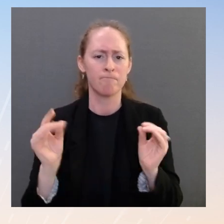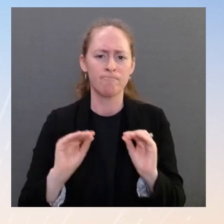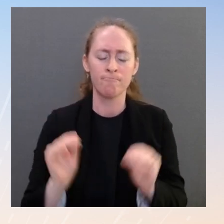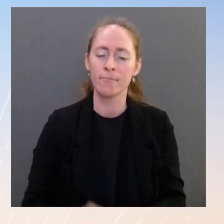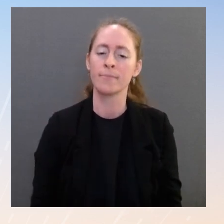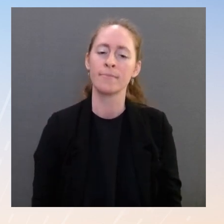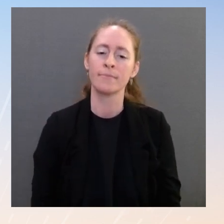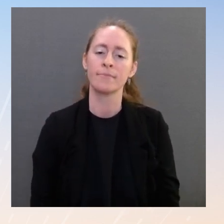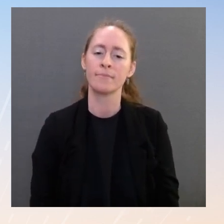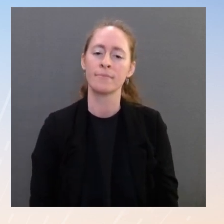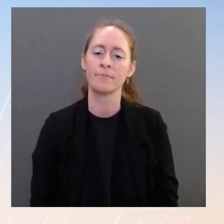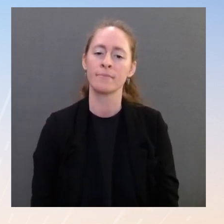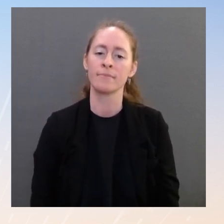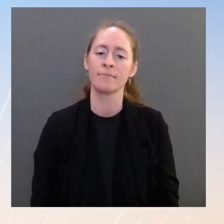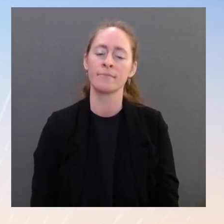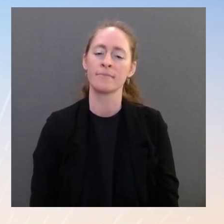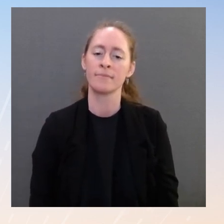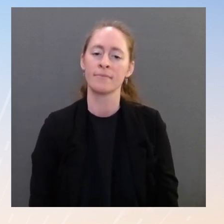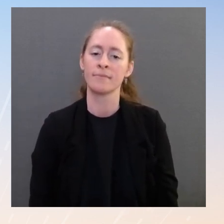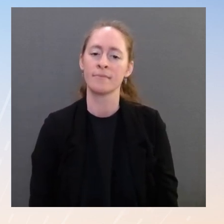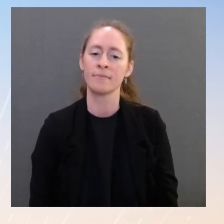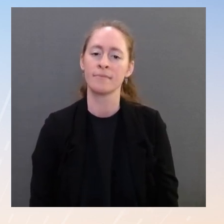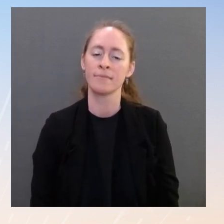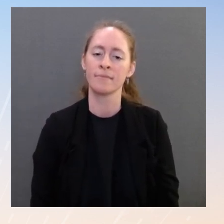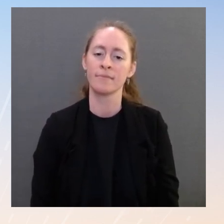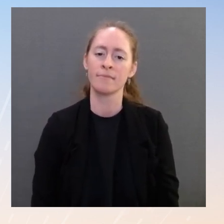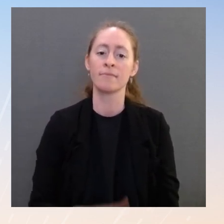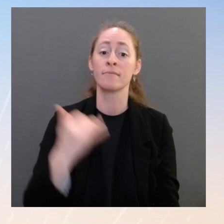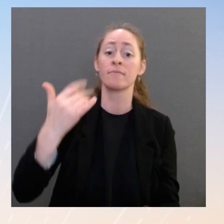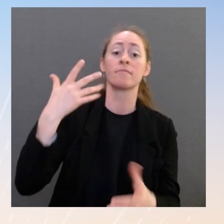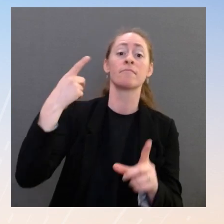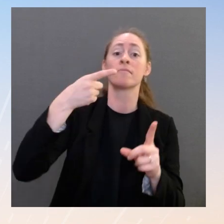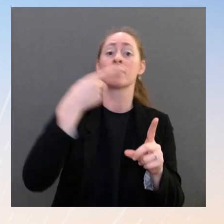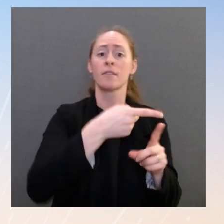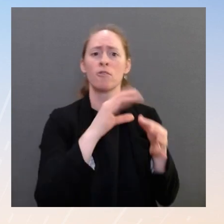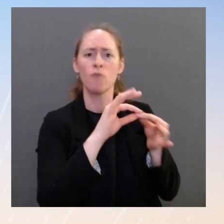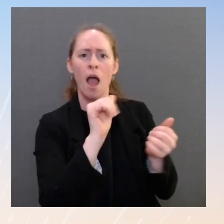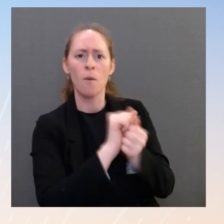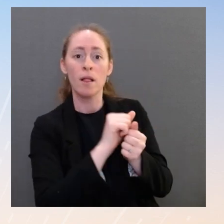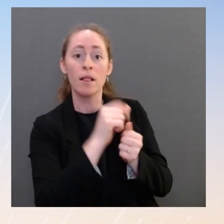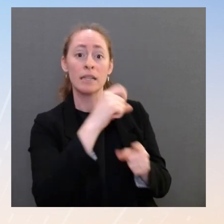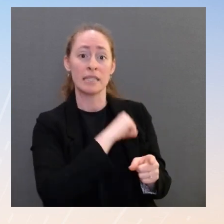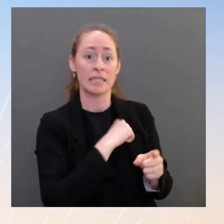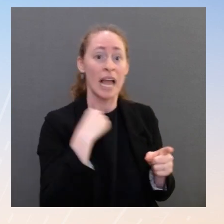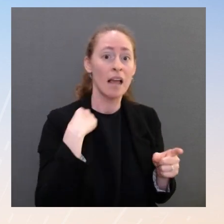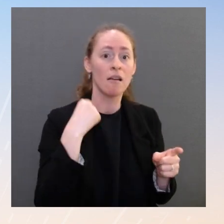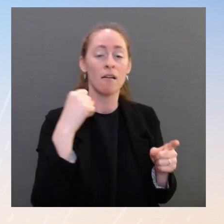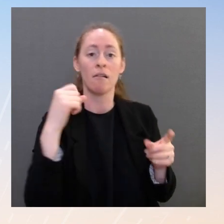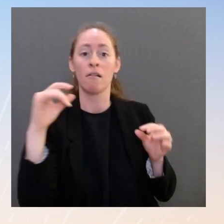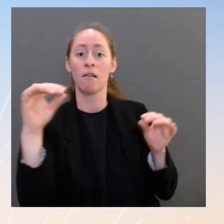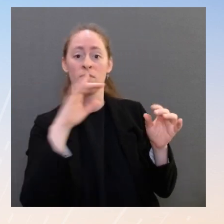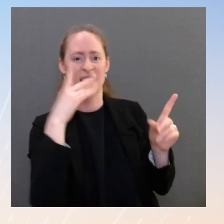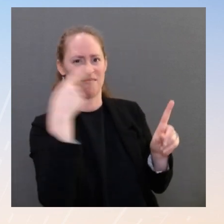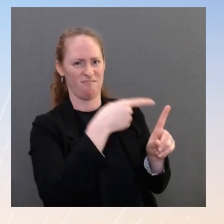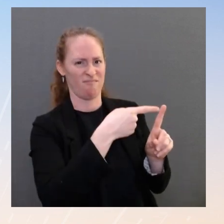and in the Senate about Title 42. It wasn't a decision made by the White House. It's a decision made to lift it by the CDC.